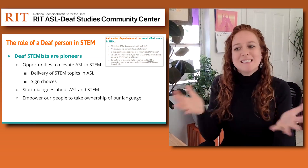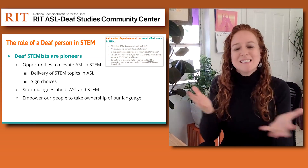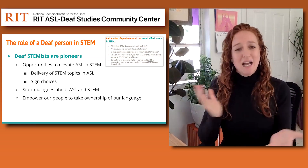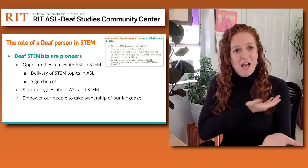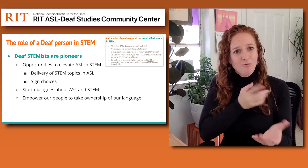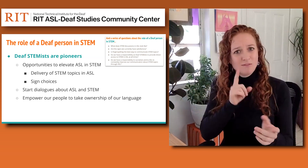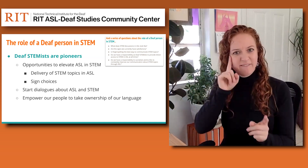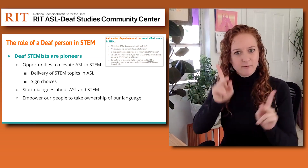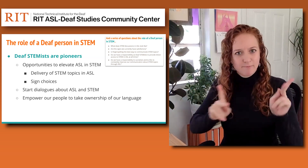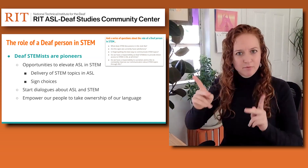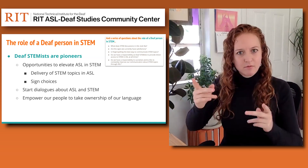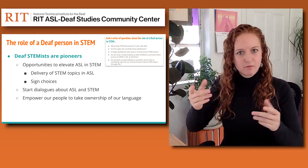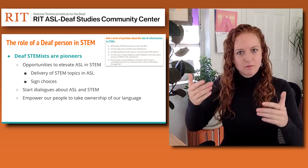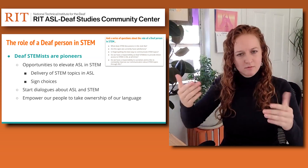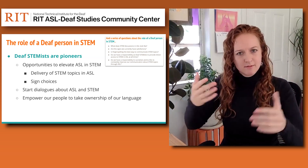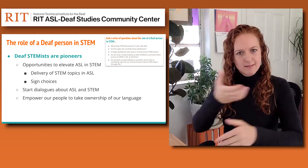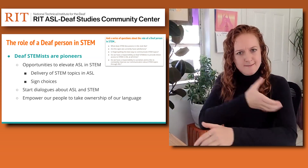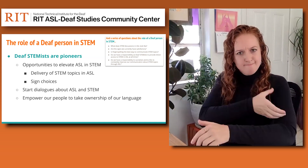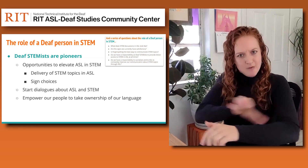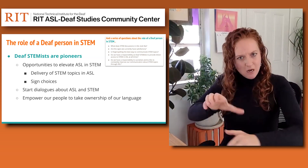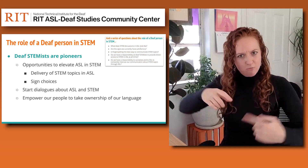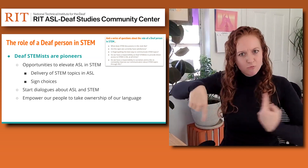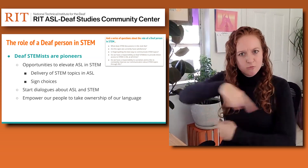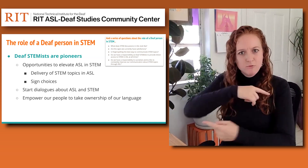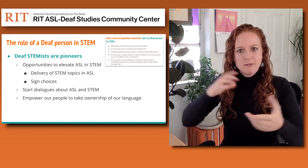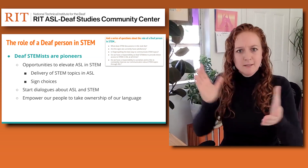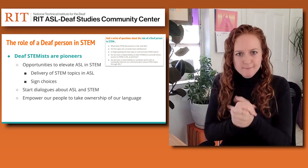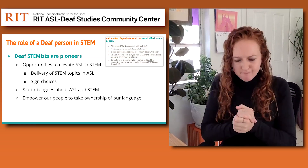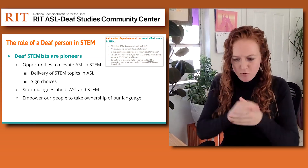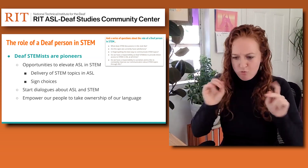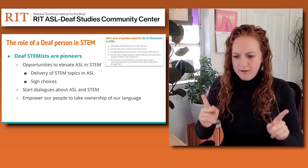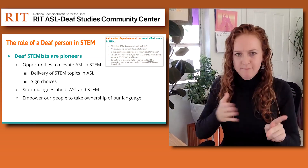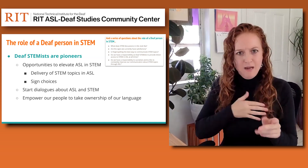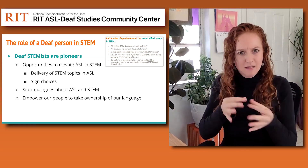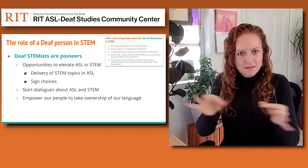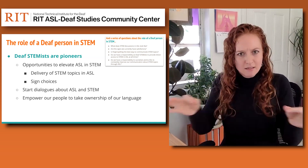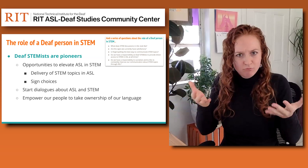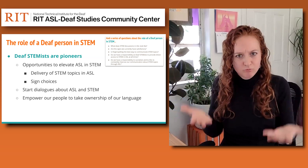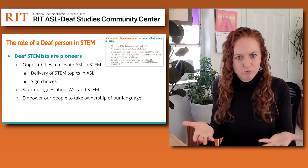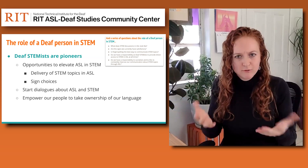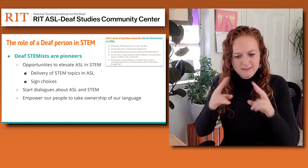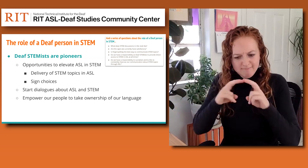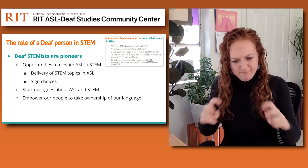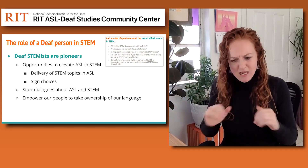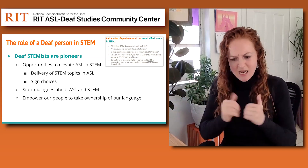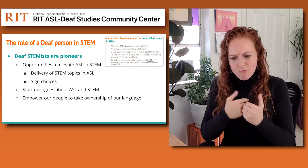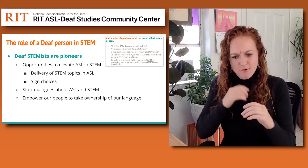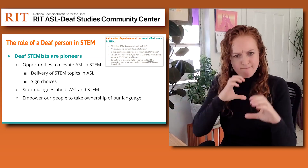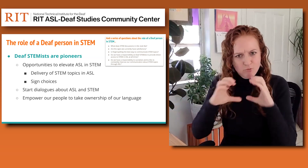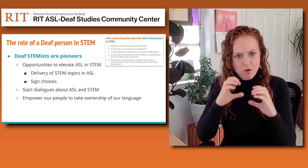We need to elevate our language and empower our deaf people. We have that language. We just have to figure out